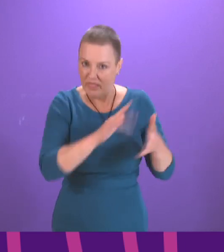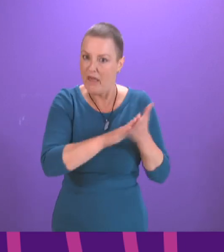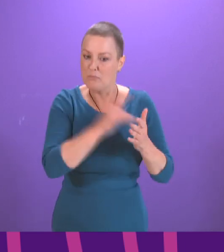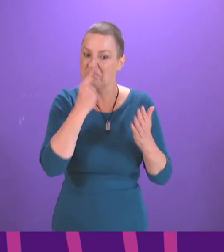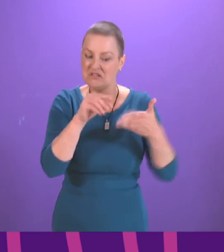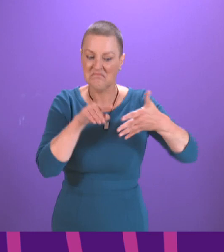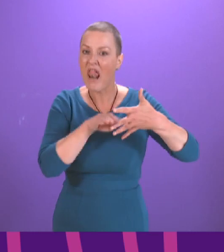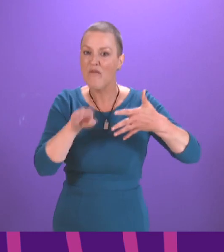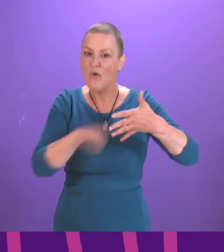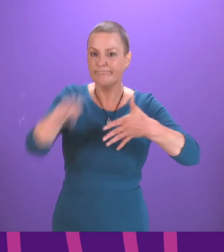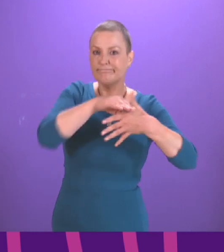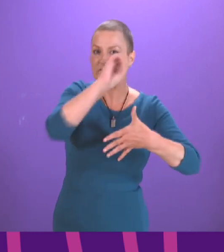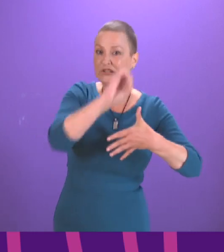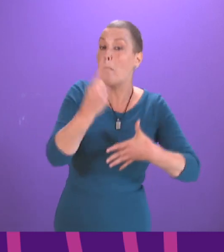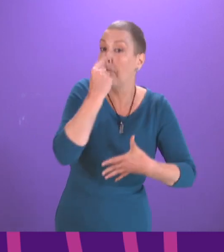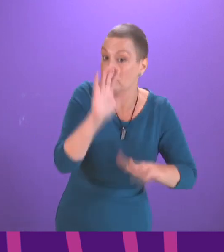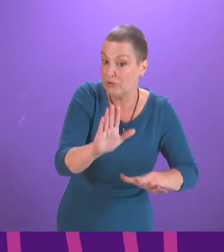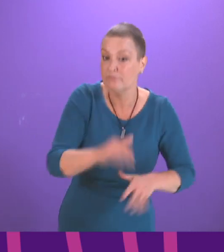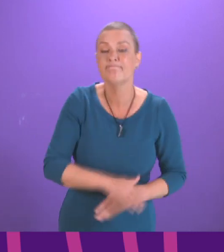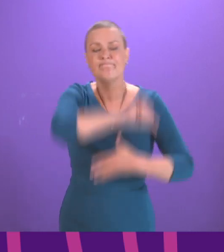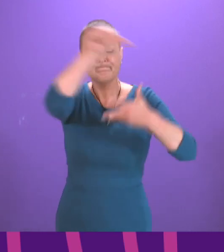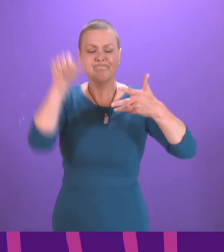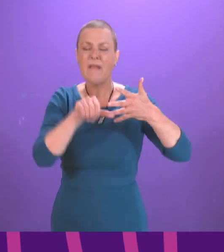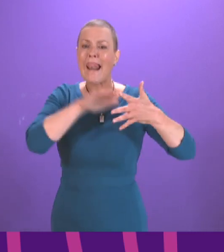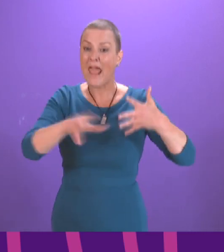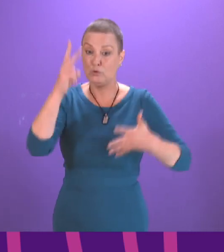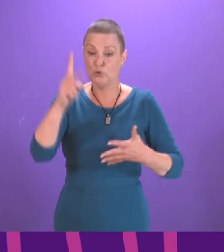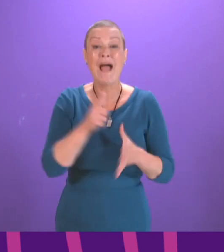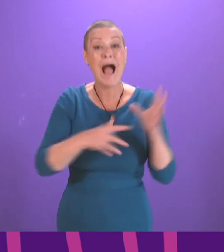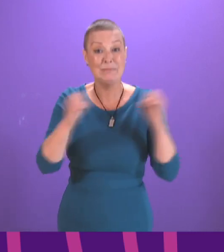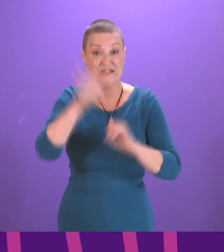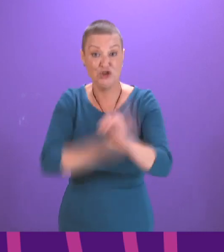Let me now address the areas that have been assessed as level 2. They are Aberdeenshire,